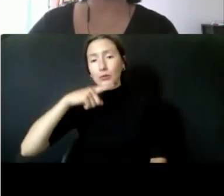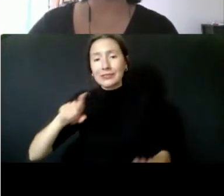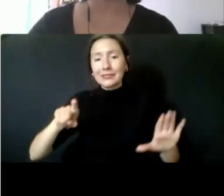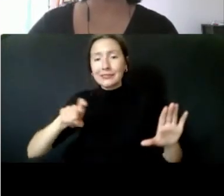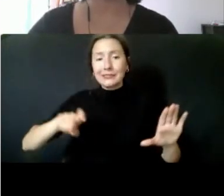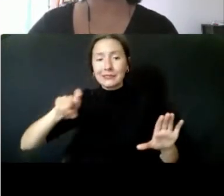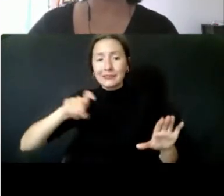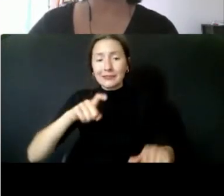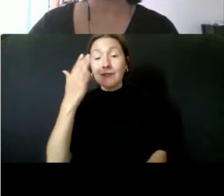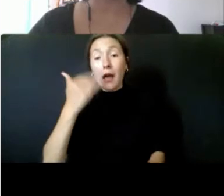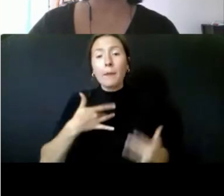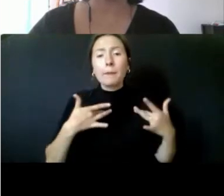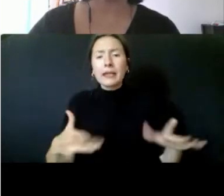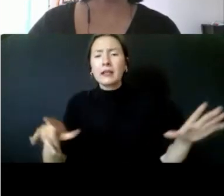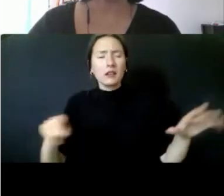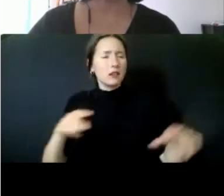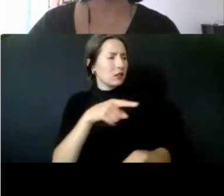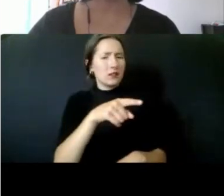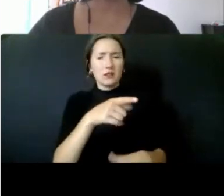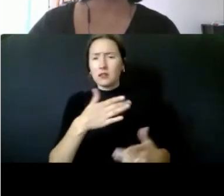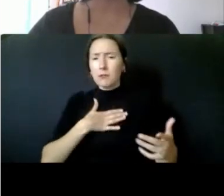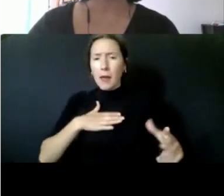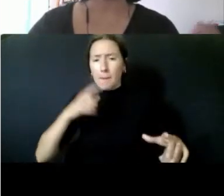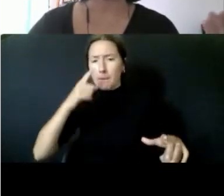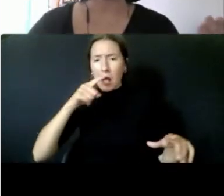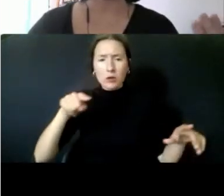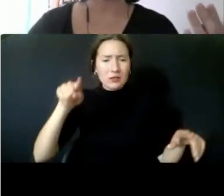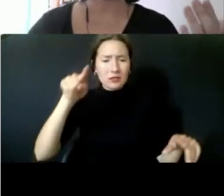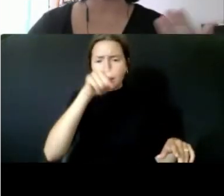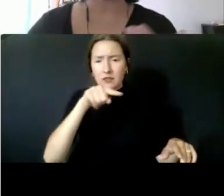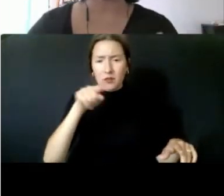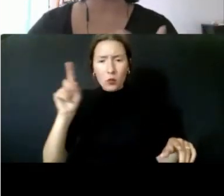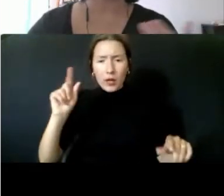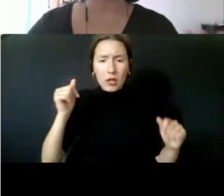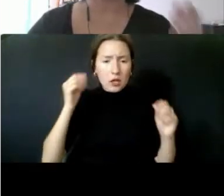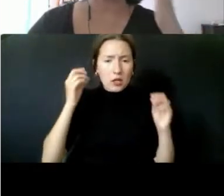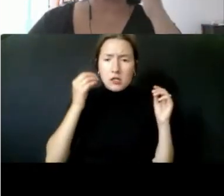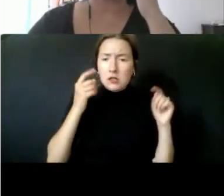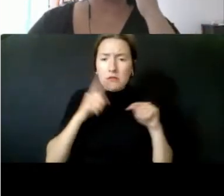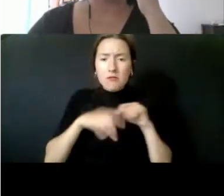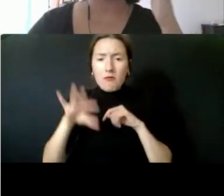when i try to you know transfer between monitors like most people i have more than one monitor